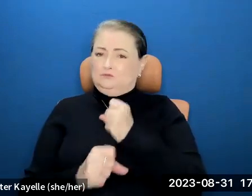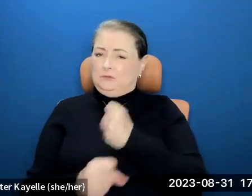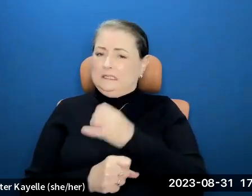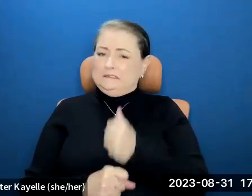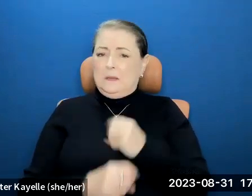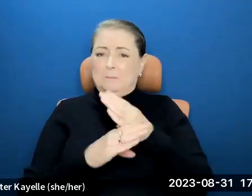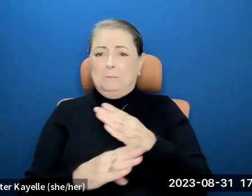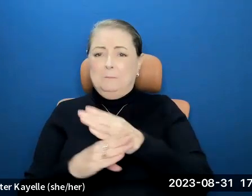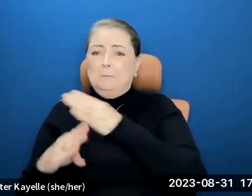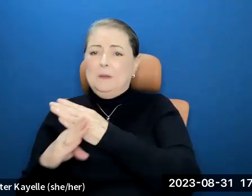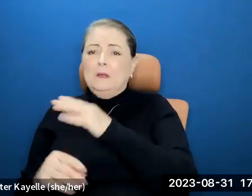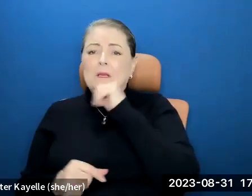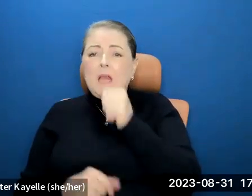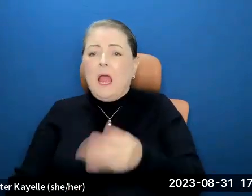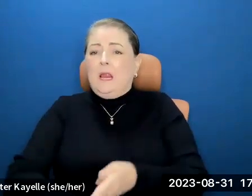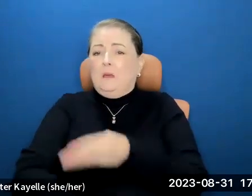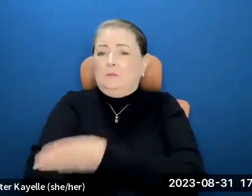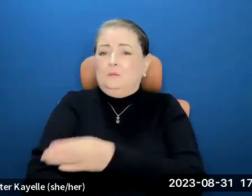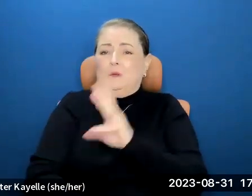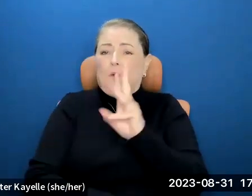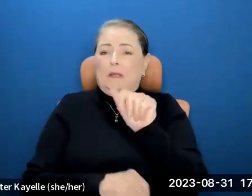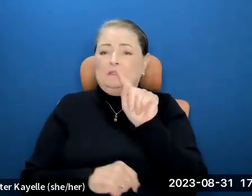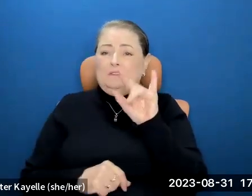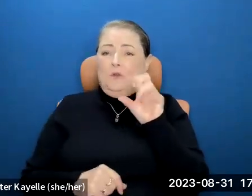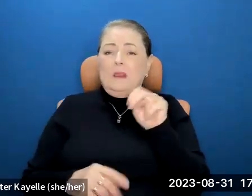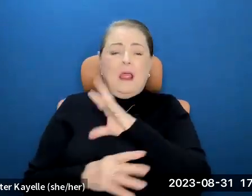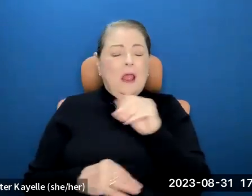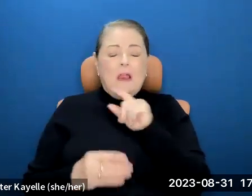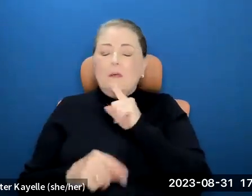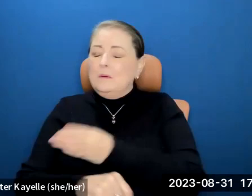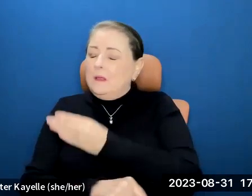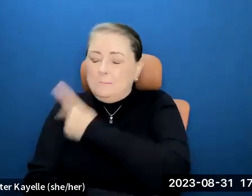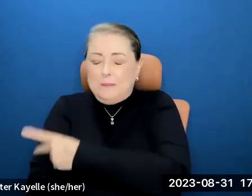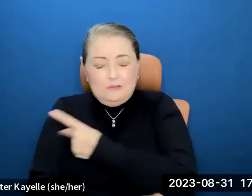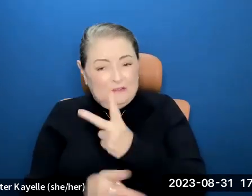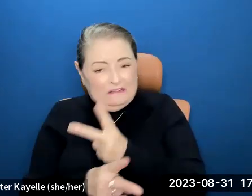improve patient safety Equity or access to care and we believe if the applicant has met all the